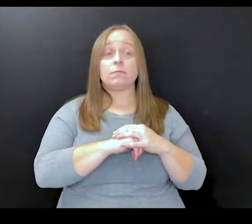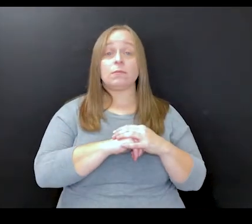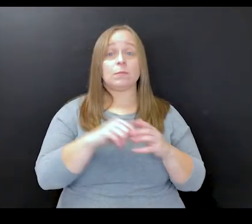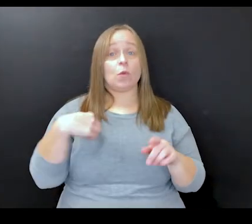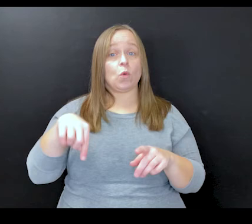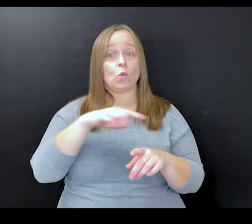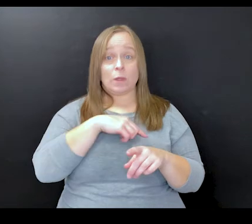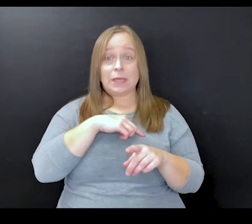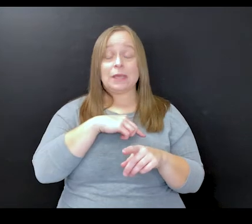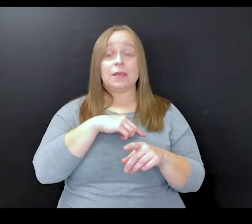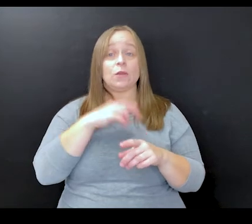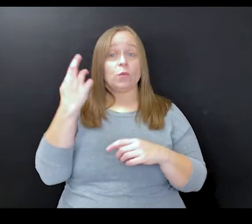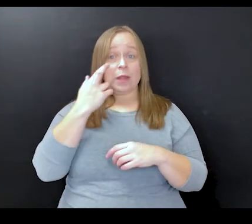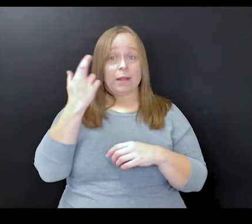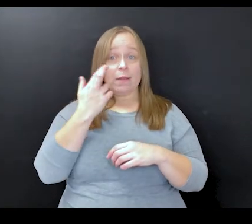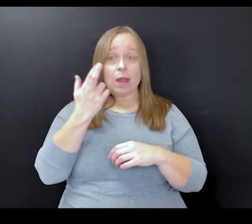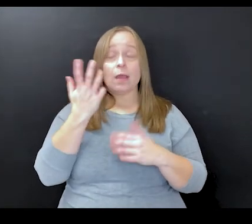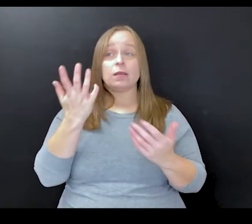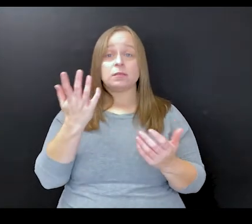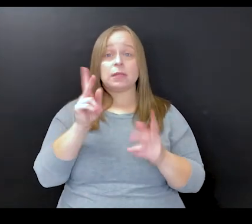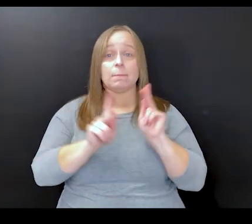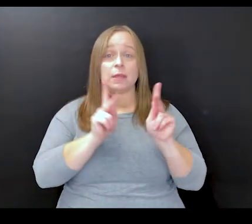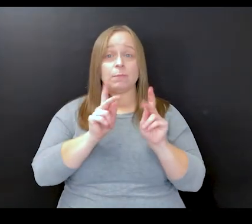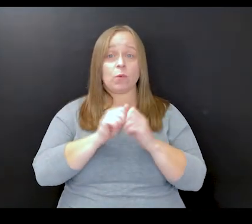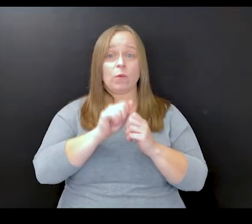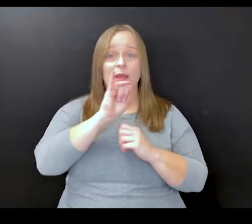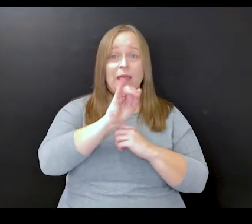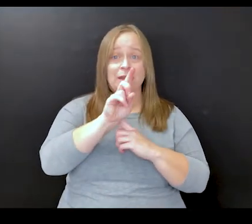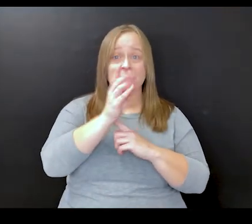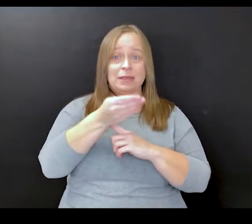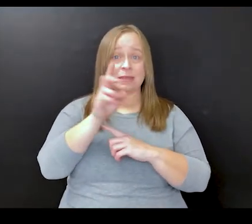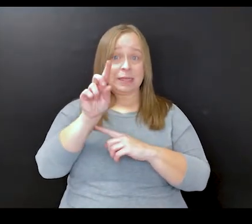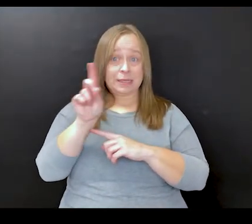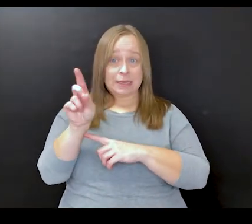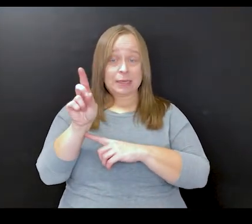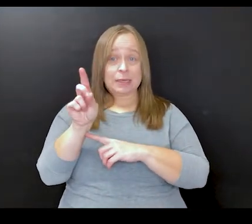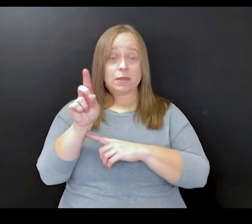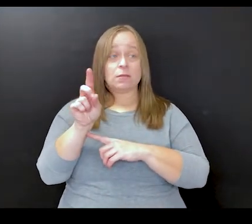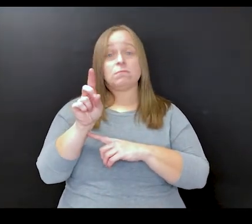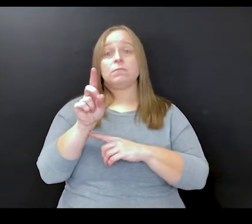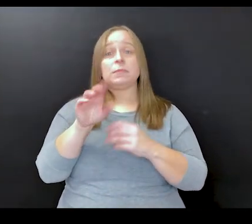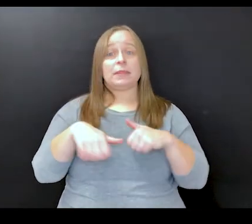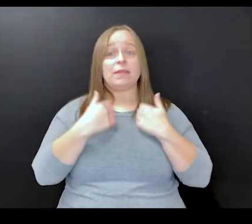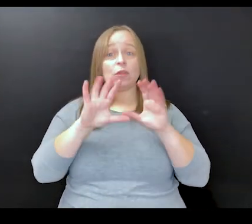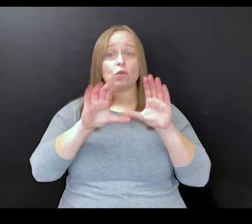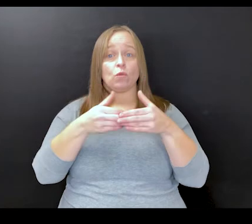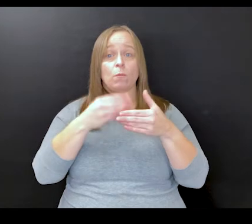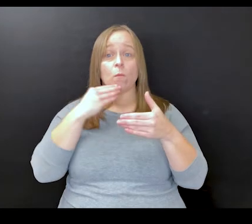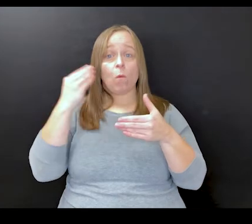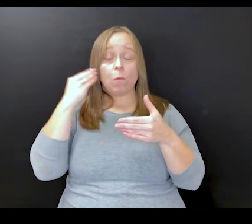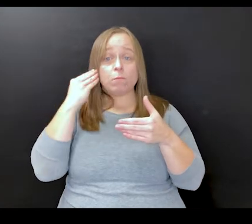What we found was that people with intellectual and developmental disabilities living in group homes